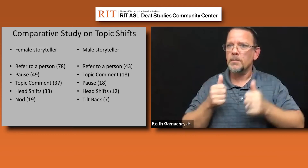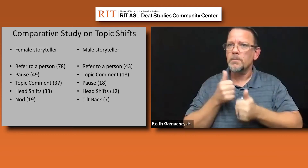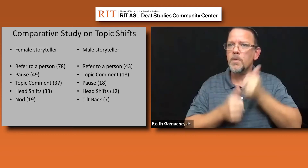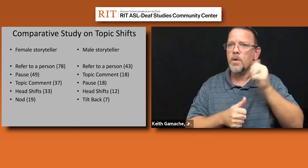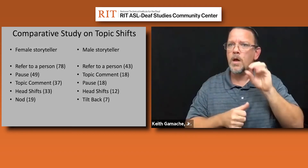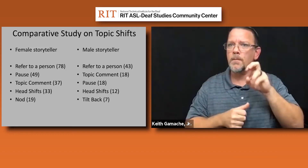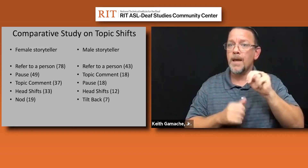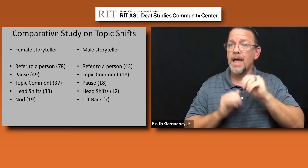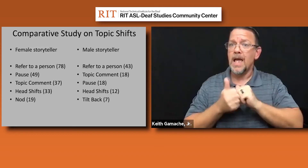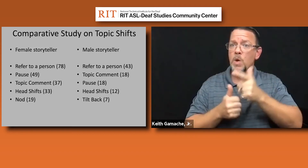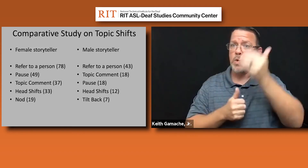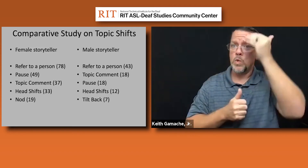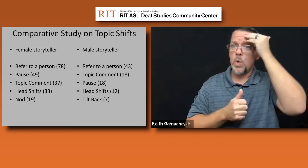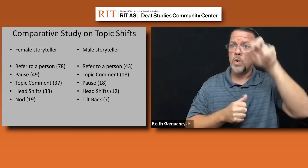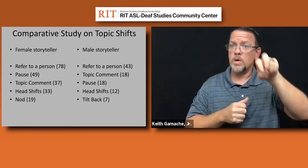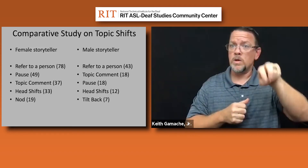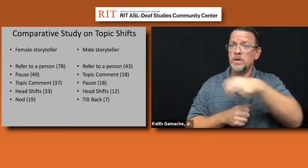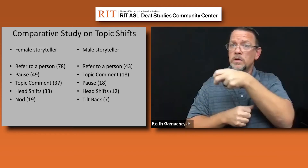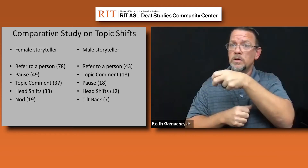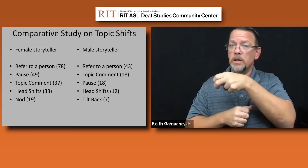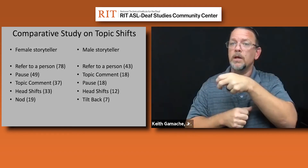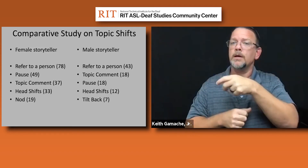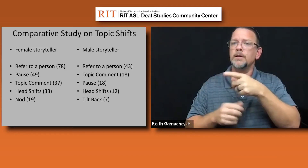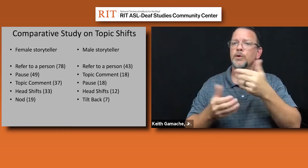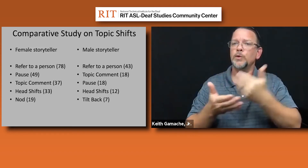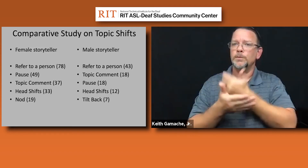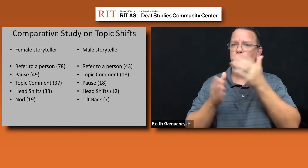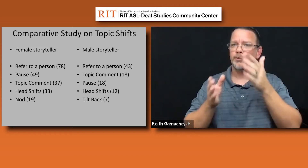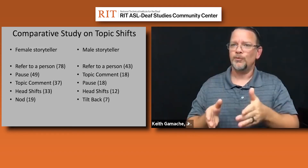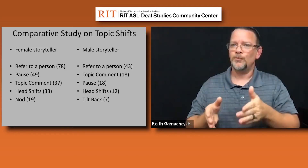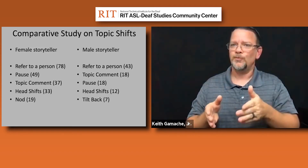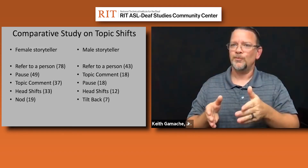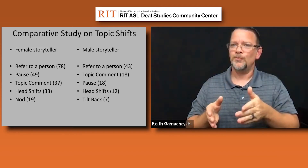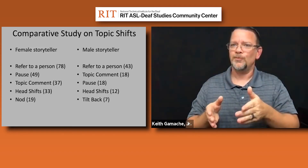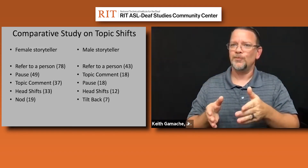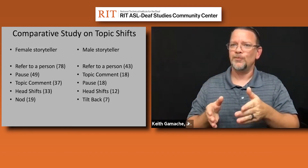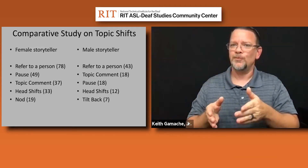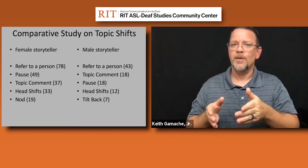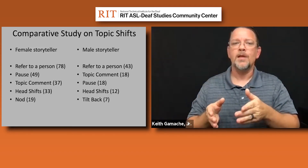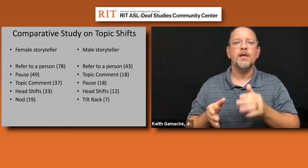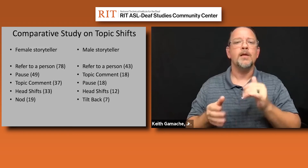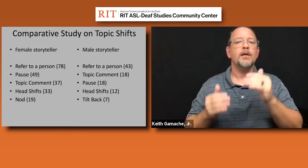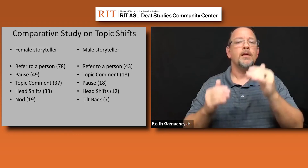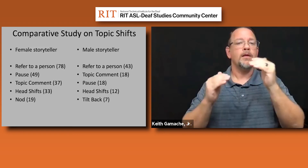and you'll notice between male and female, referring to a person was the most popular for both genders,